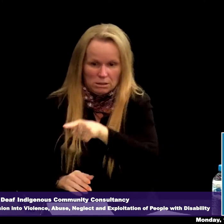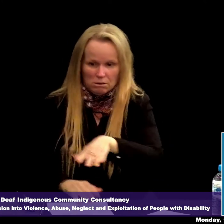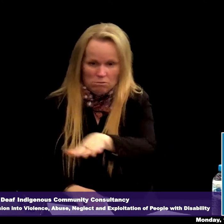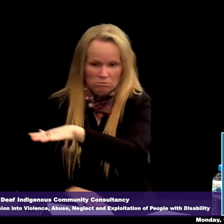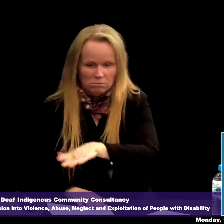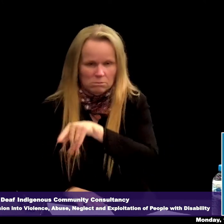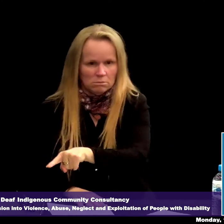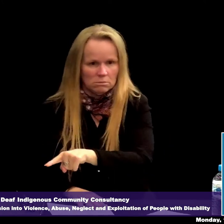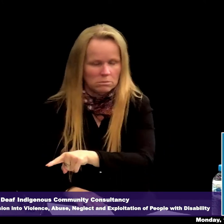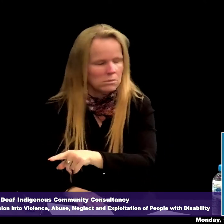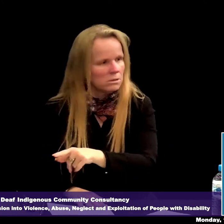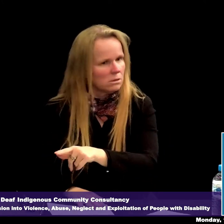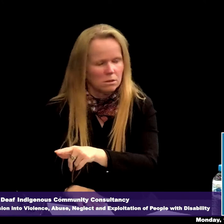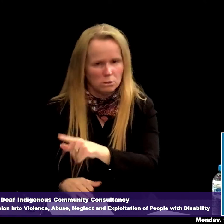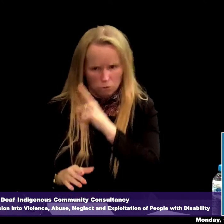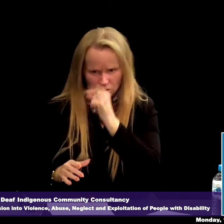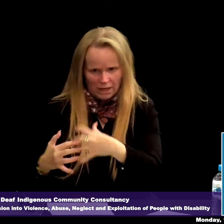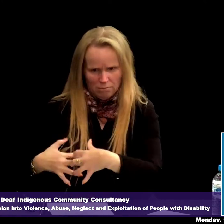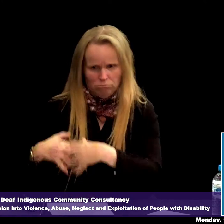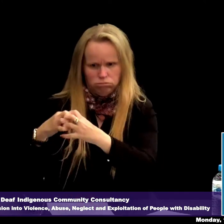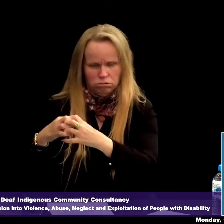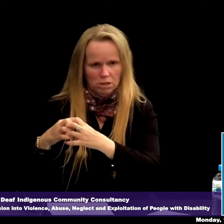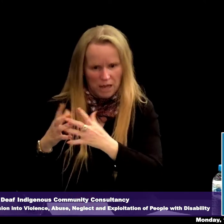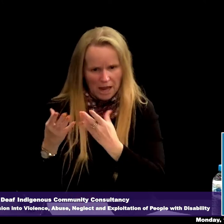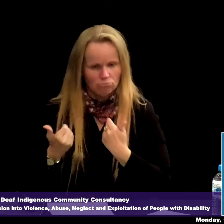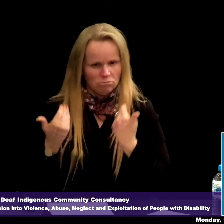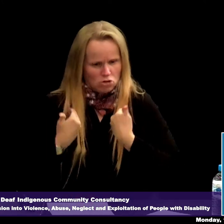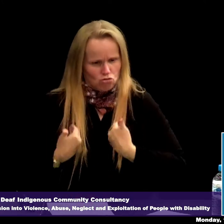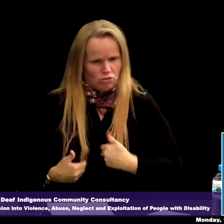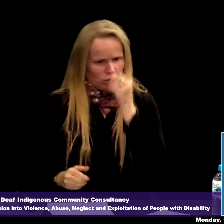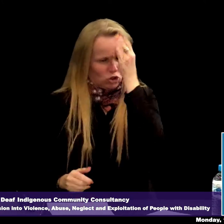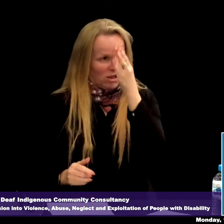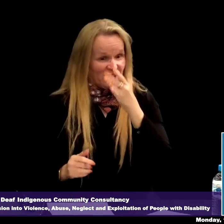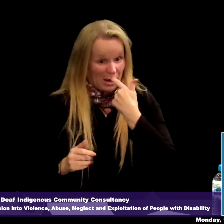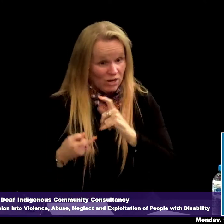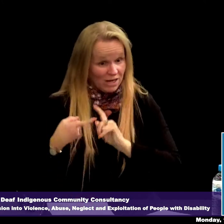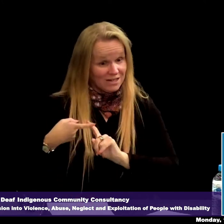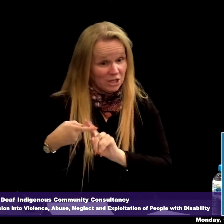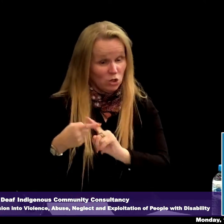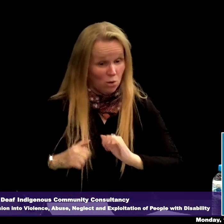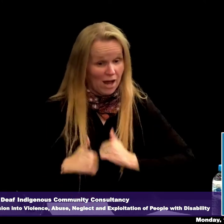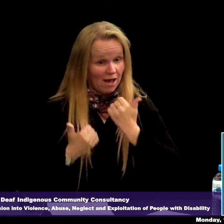If you just fund people in community on country, you can set up the services there because we have got a wealth of knowledge there.